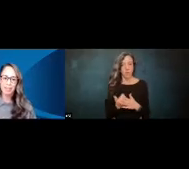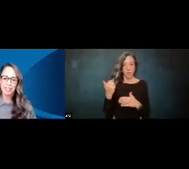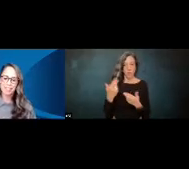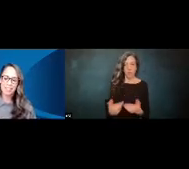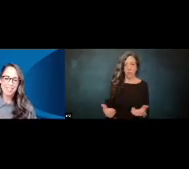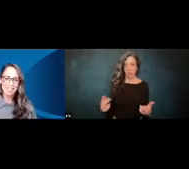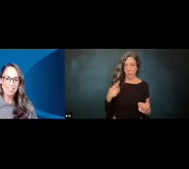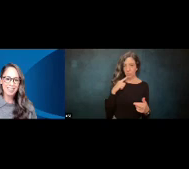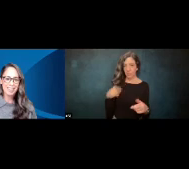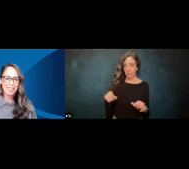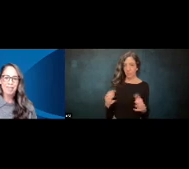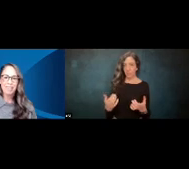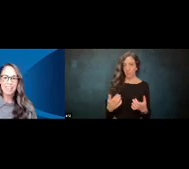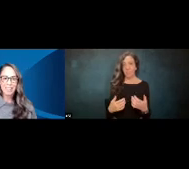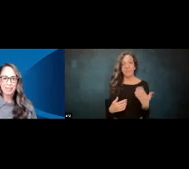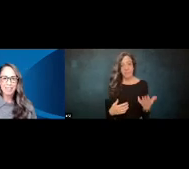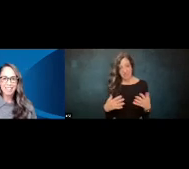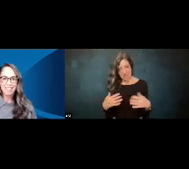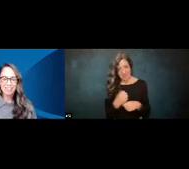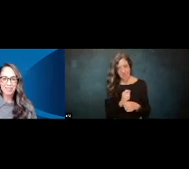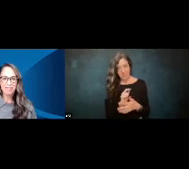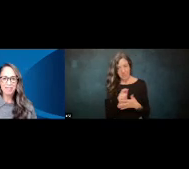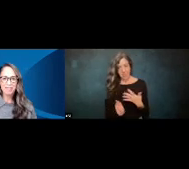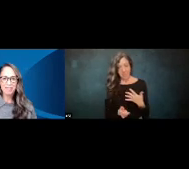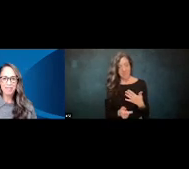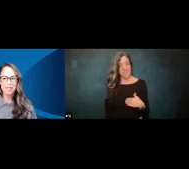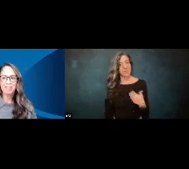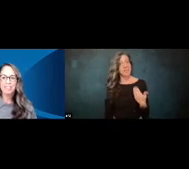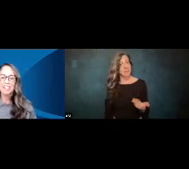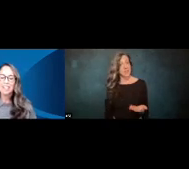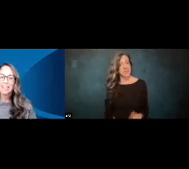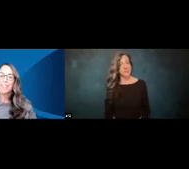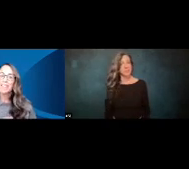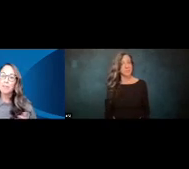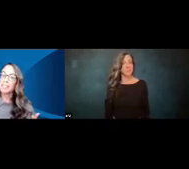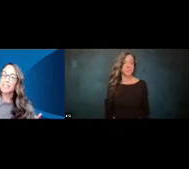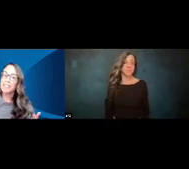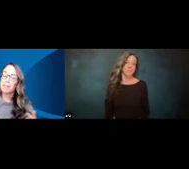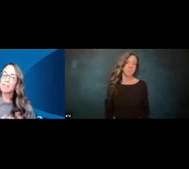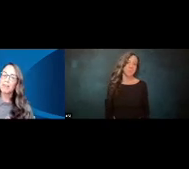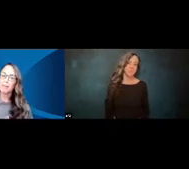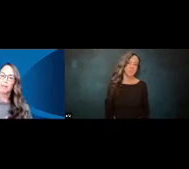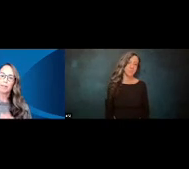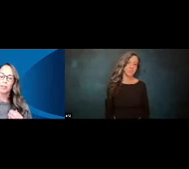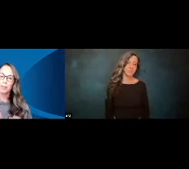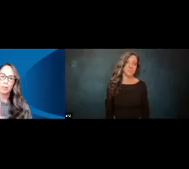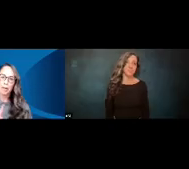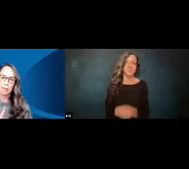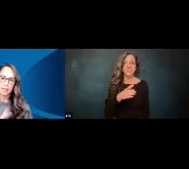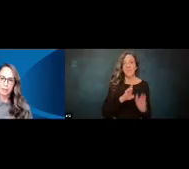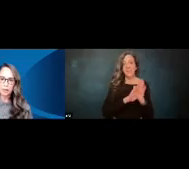the summary series. Next slide, please. The summary series was developed with two primary